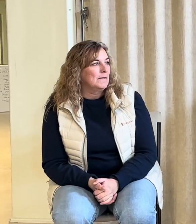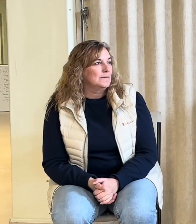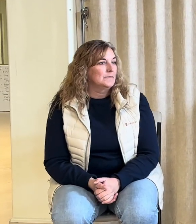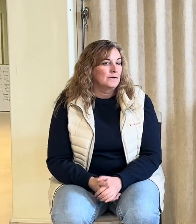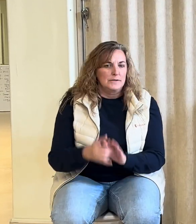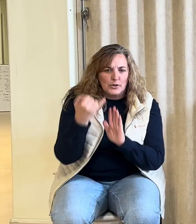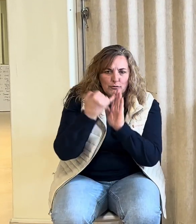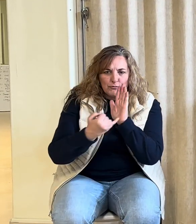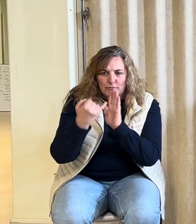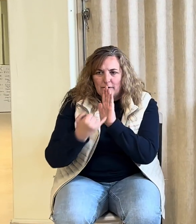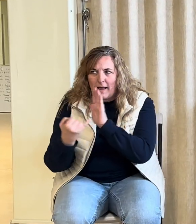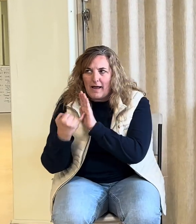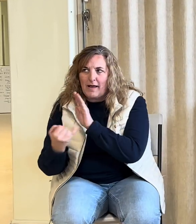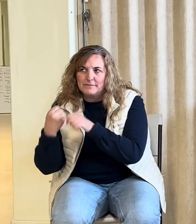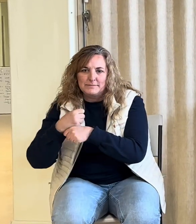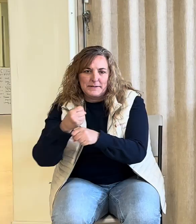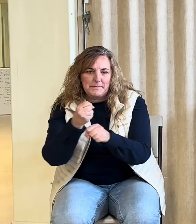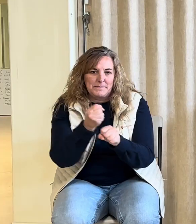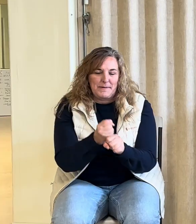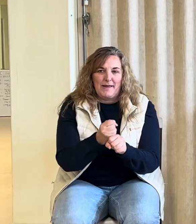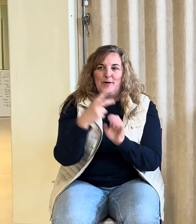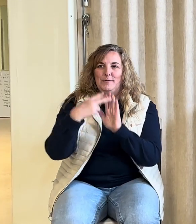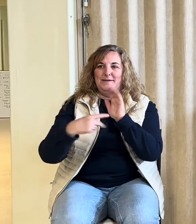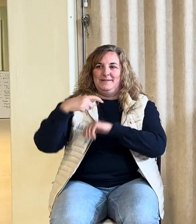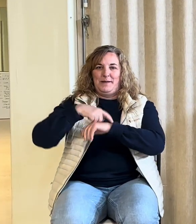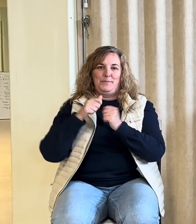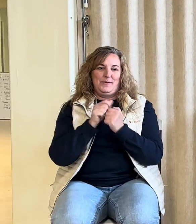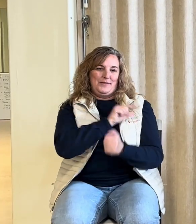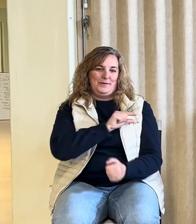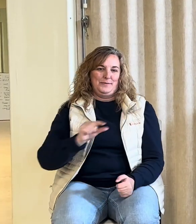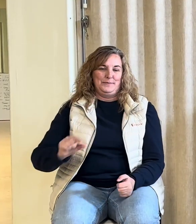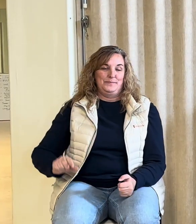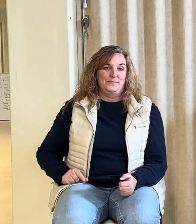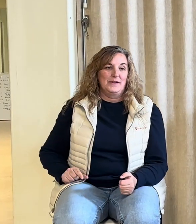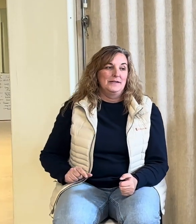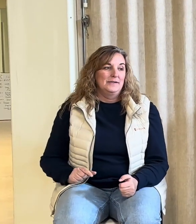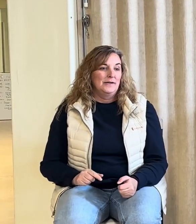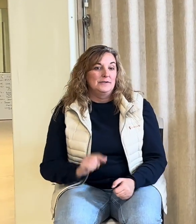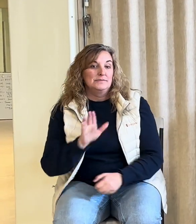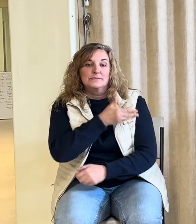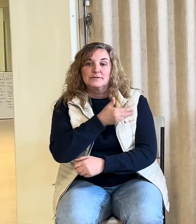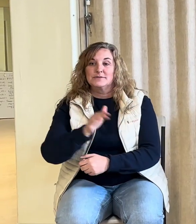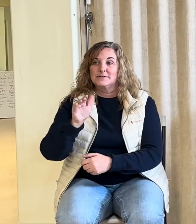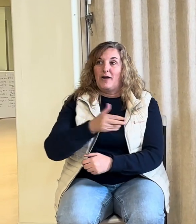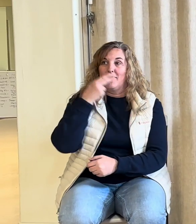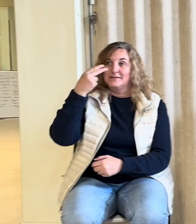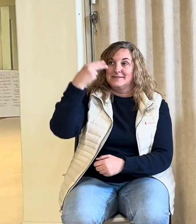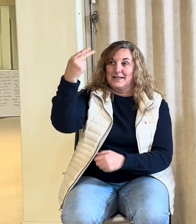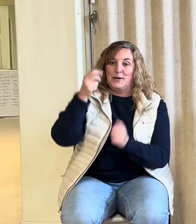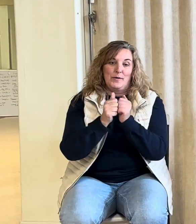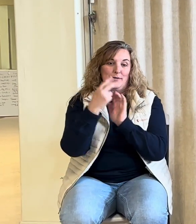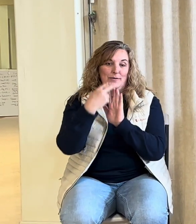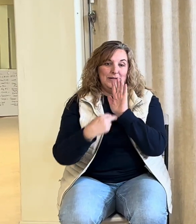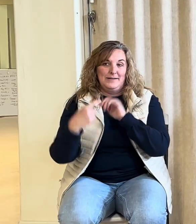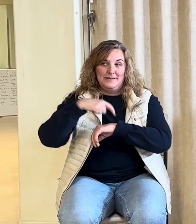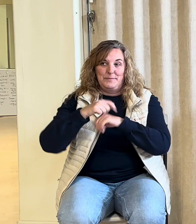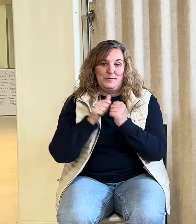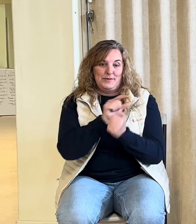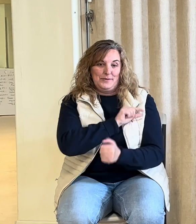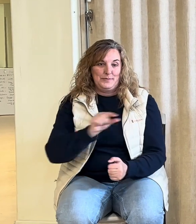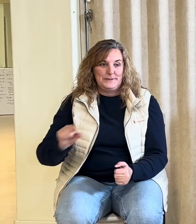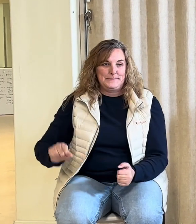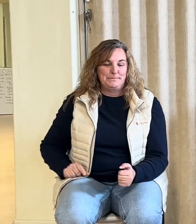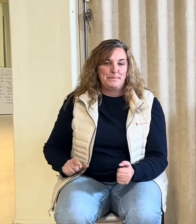There's crafts to be making at Reading Time with the Queens! There's songs to be singing at Reading Time with the Queens!